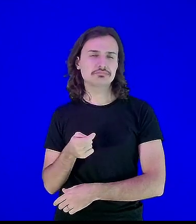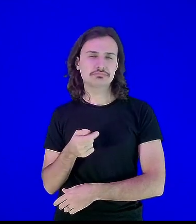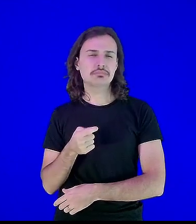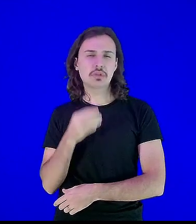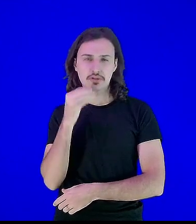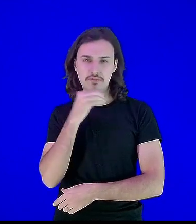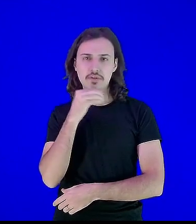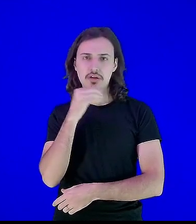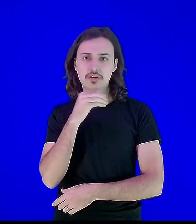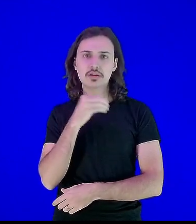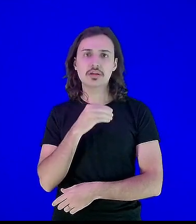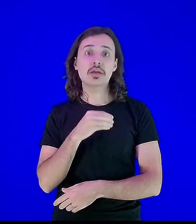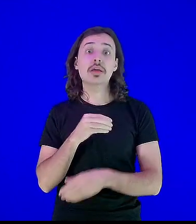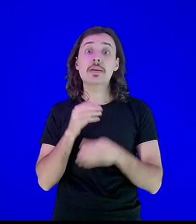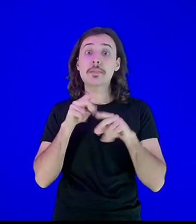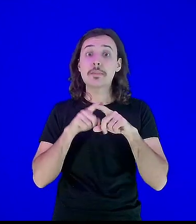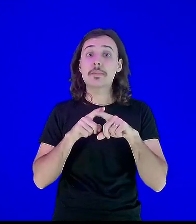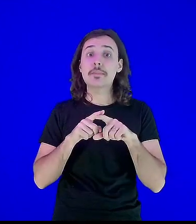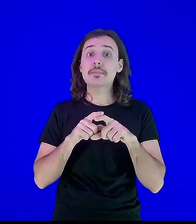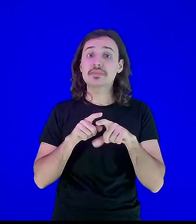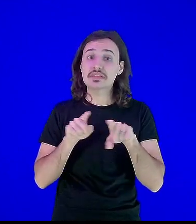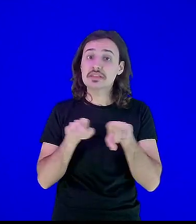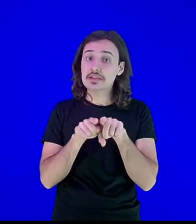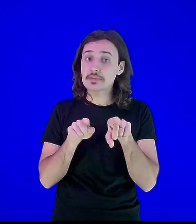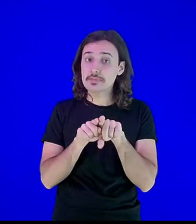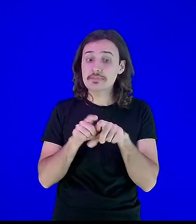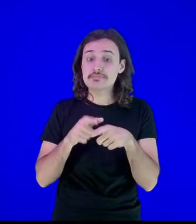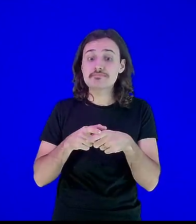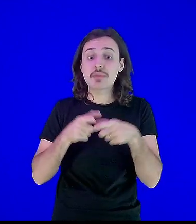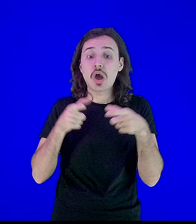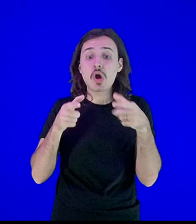and not on SignWriting itself, right